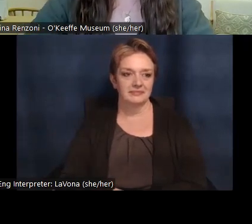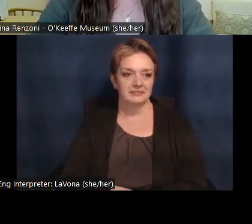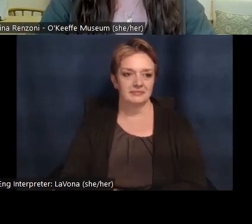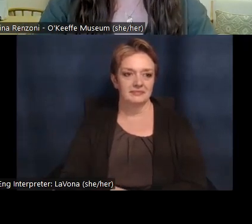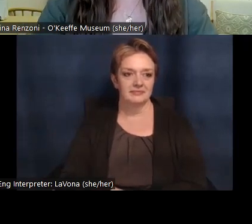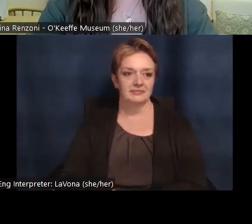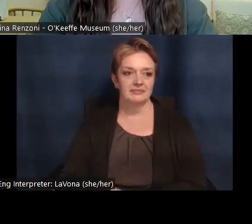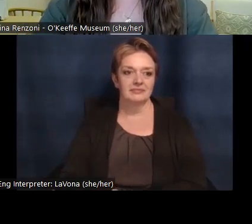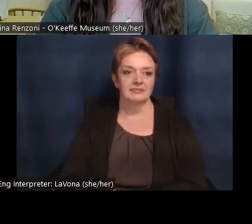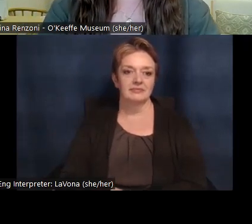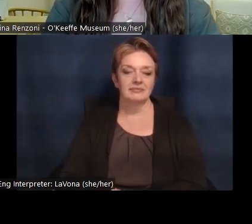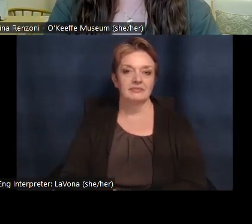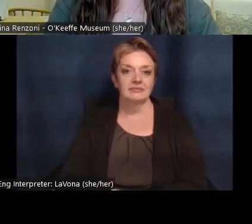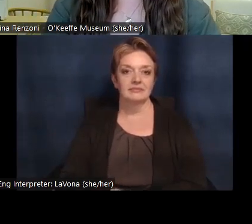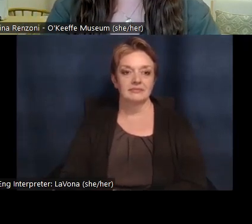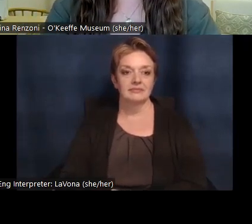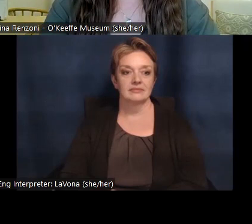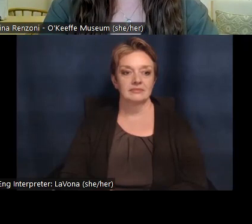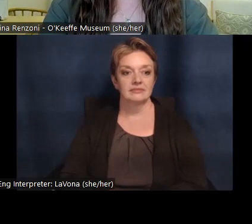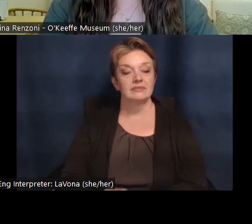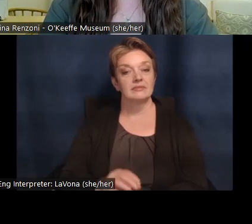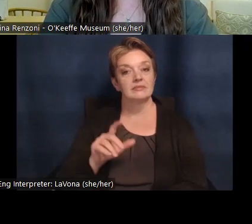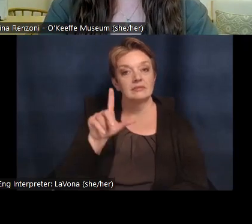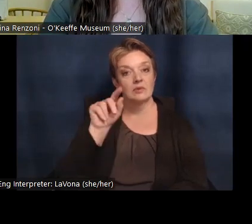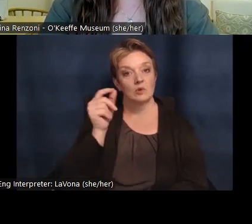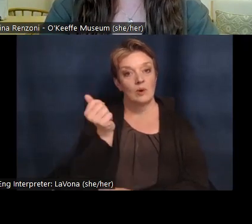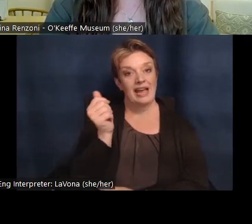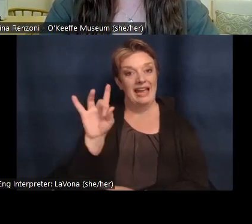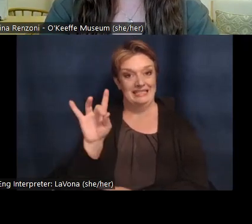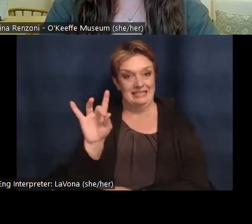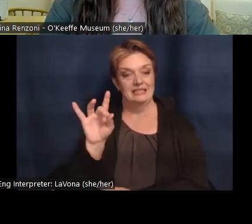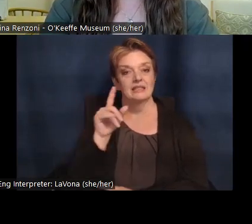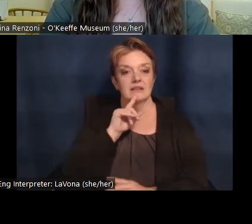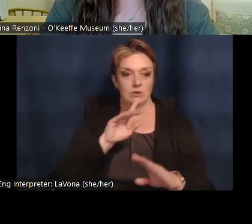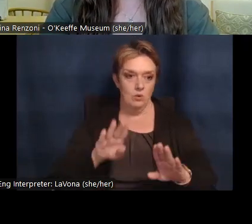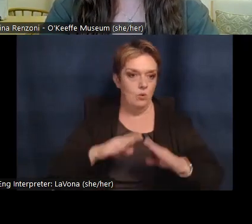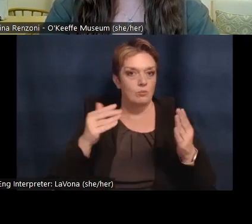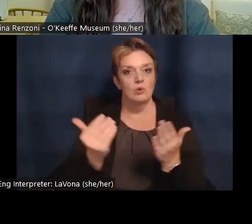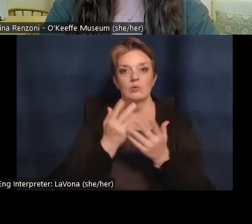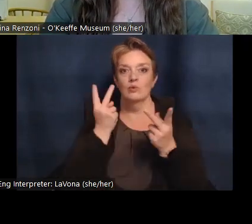In 2018, the Georgia O'Keeffe museum opened the new visitor center in Abiquiú.